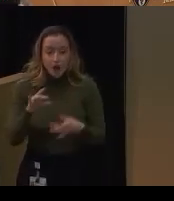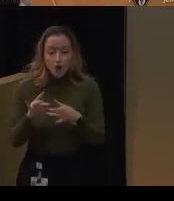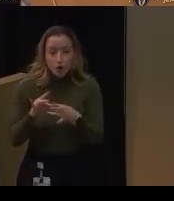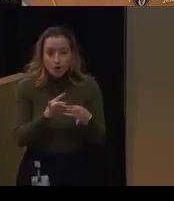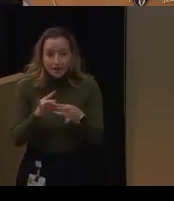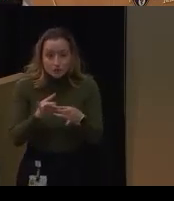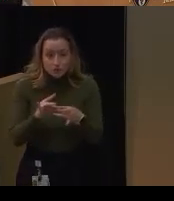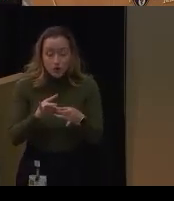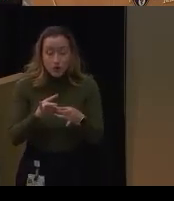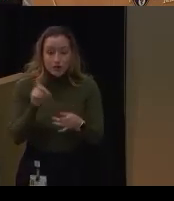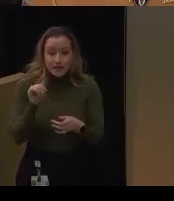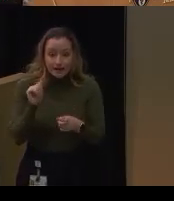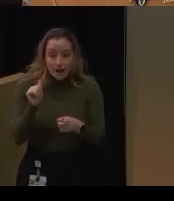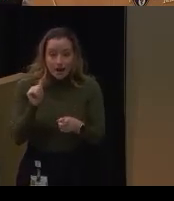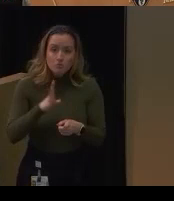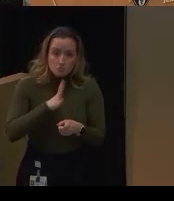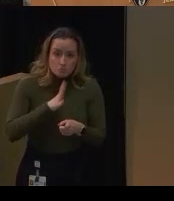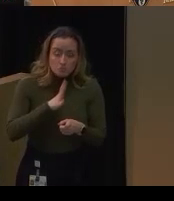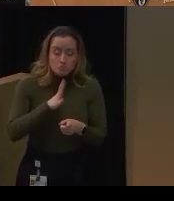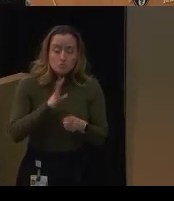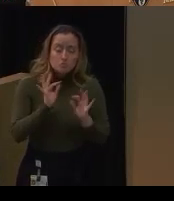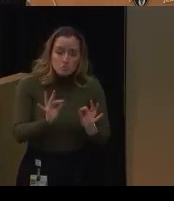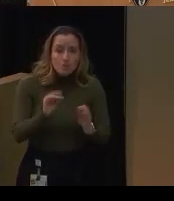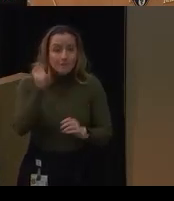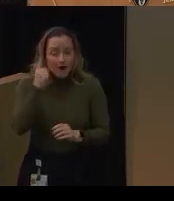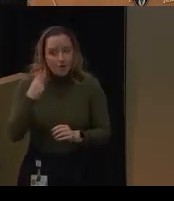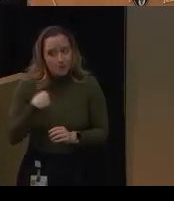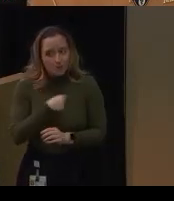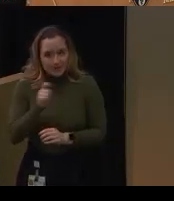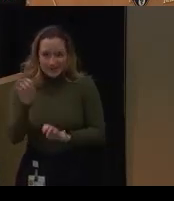interesting but of course we need experimental studies to get at this causal question right it